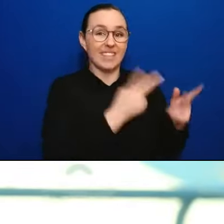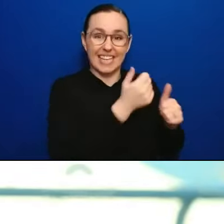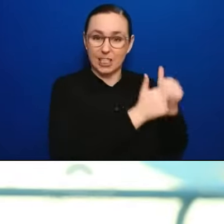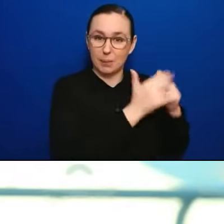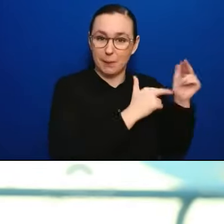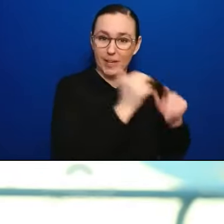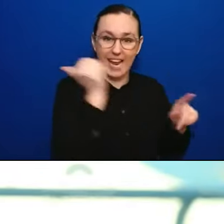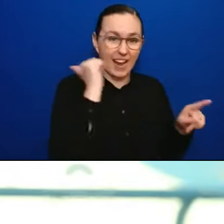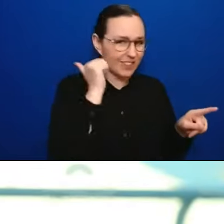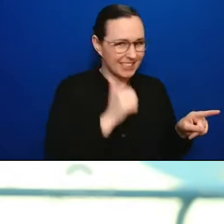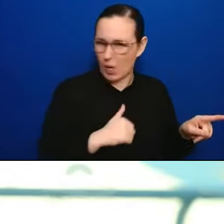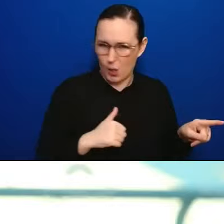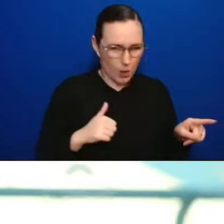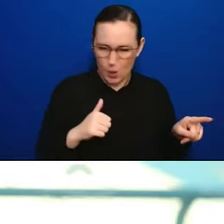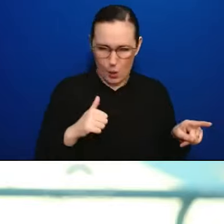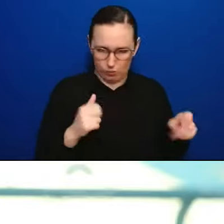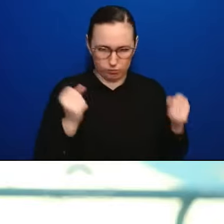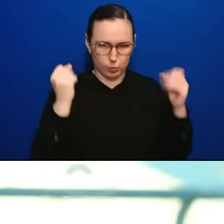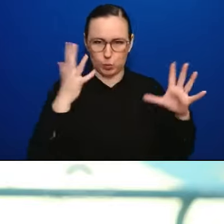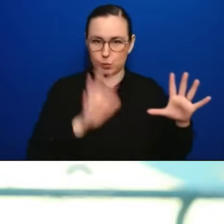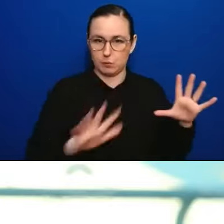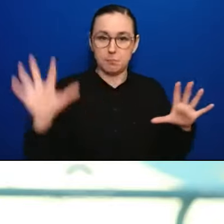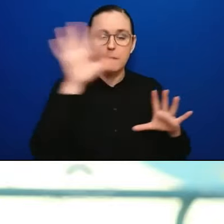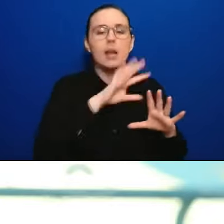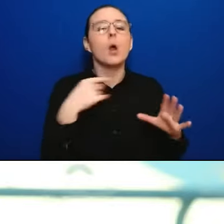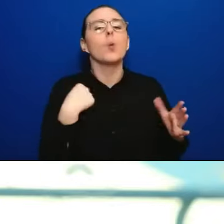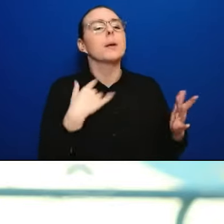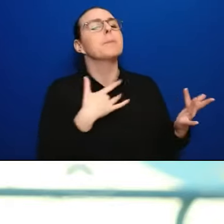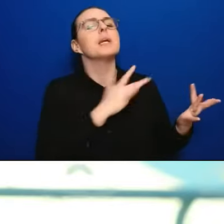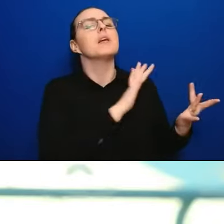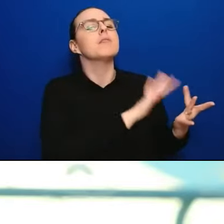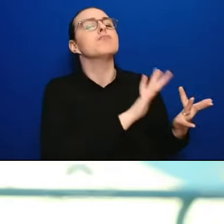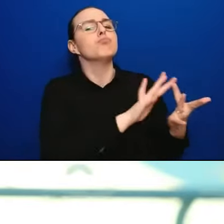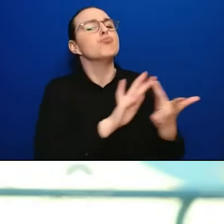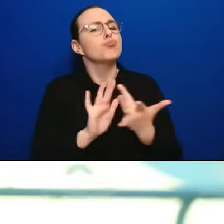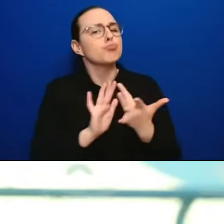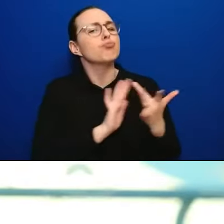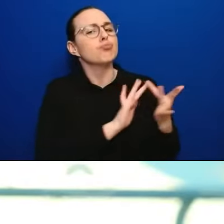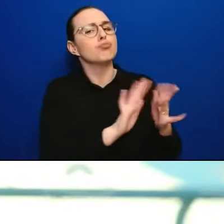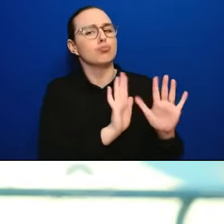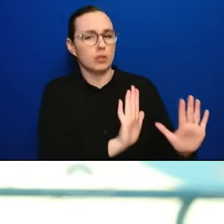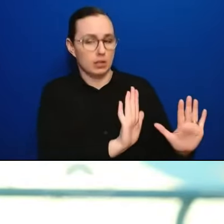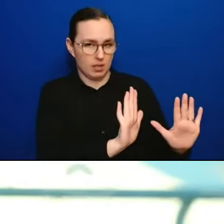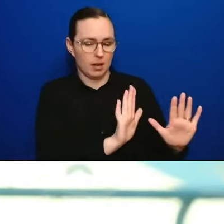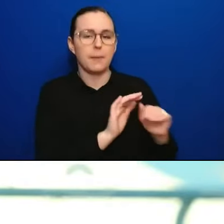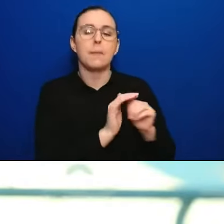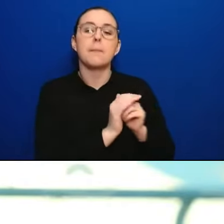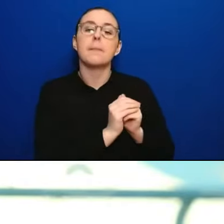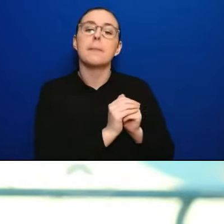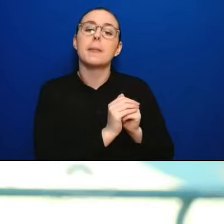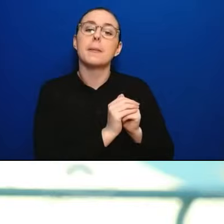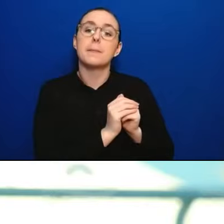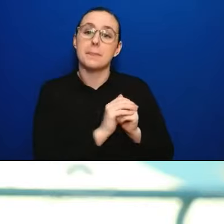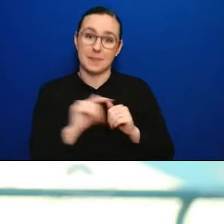are in our province. And it is that community that